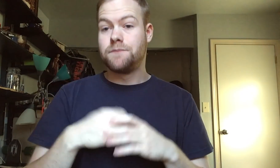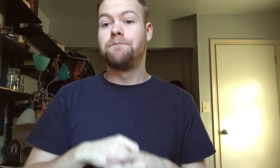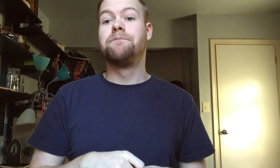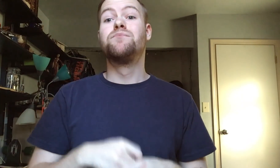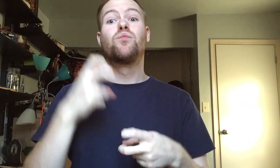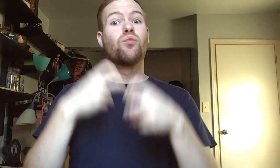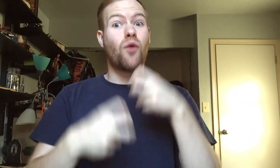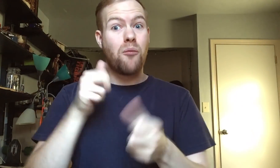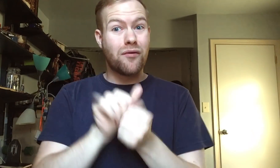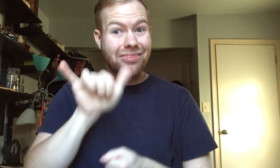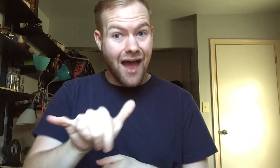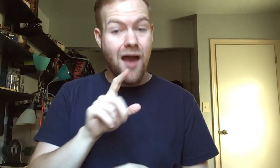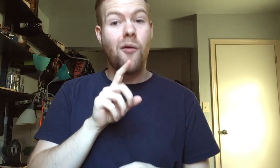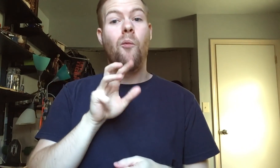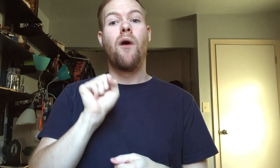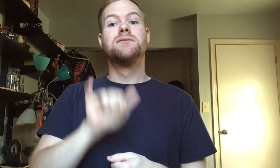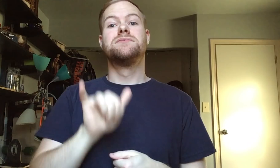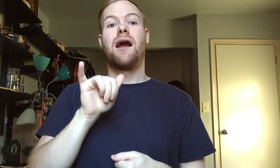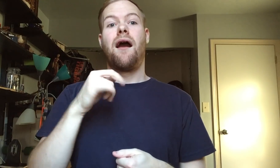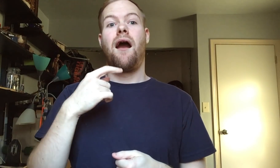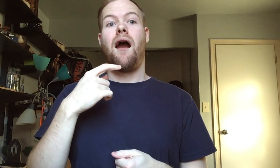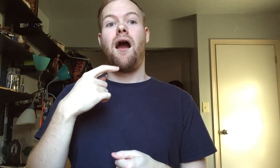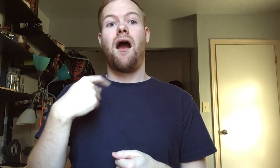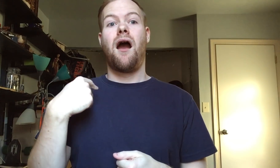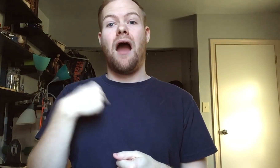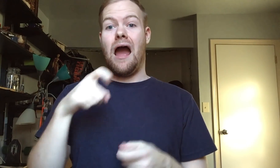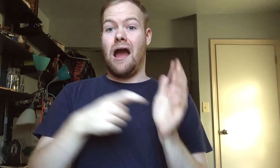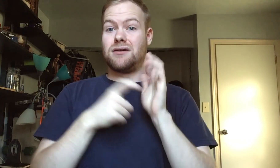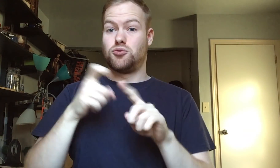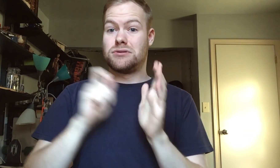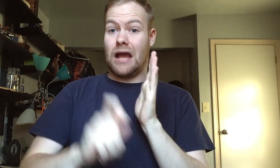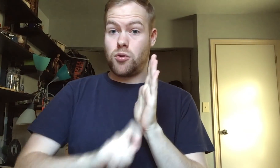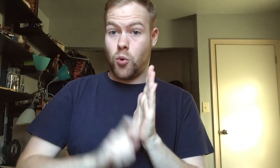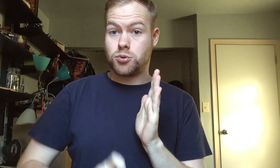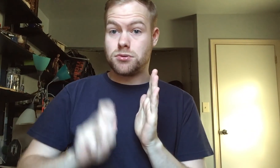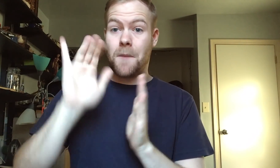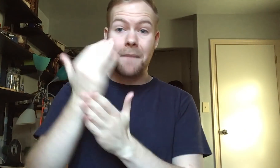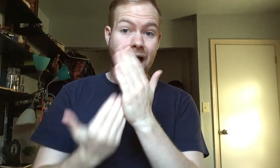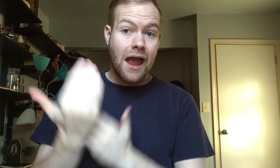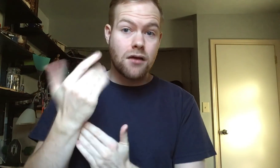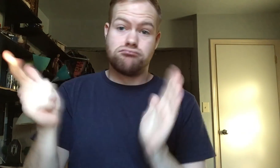The problem with that was that I had to take notes by hand,